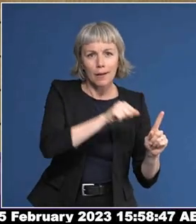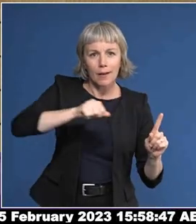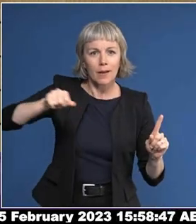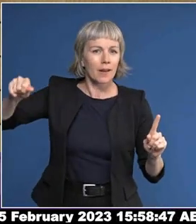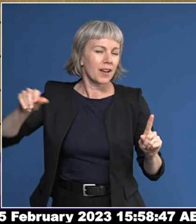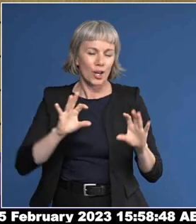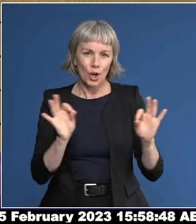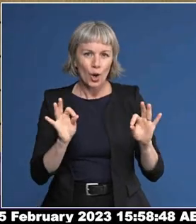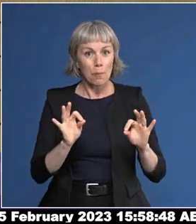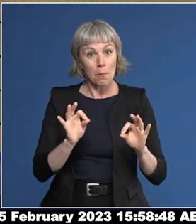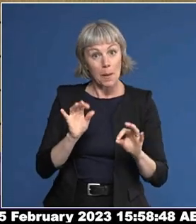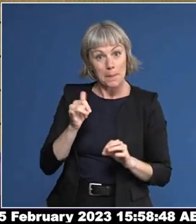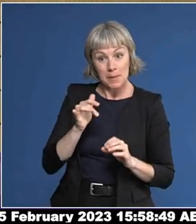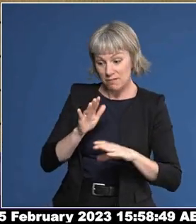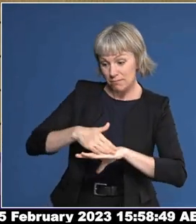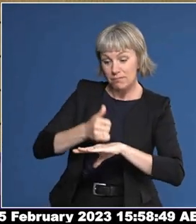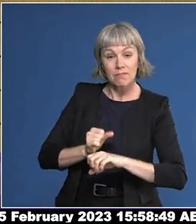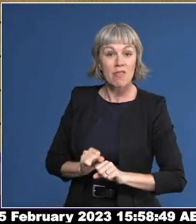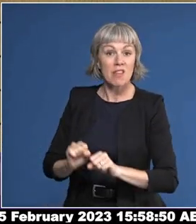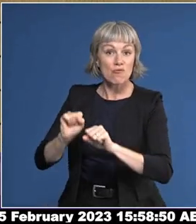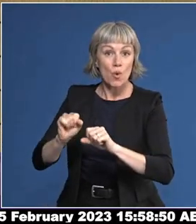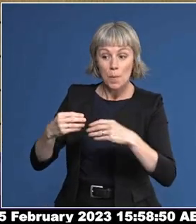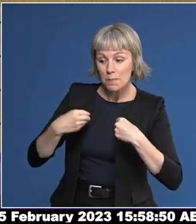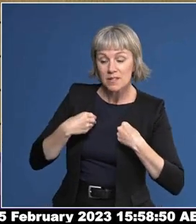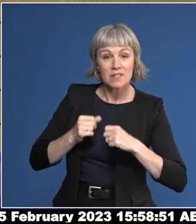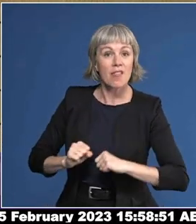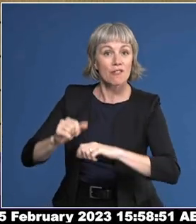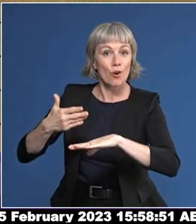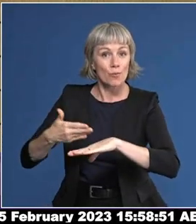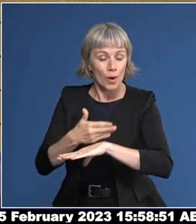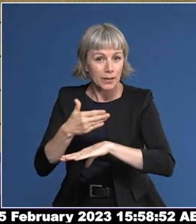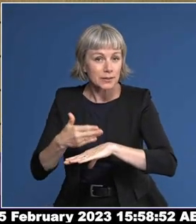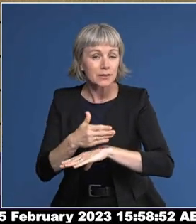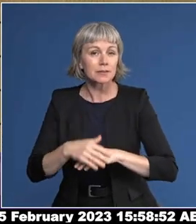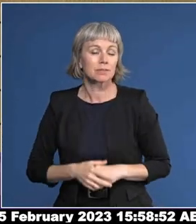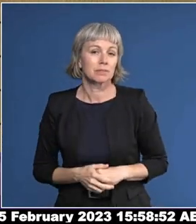practice. So for example, if somebody is really interested in working with people with